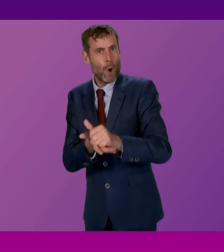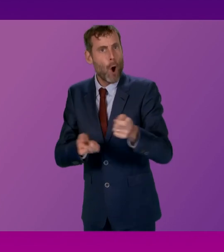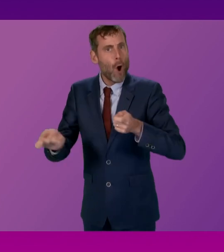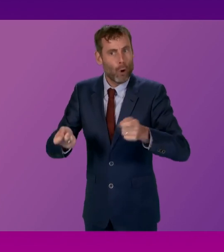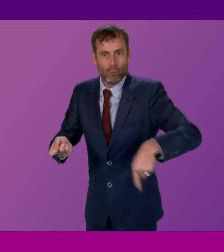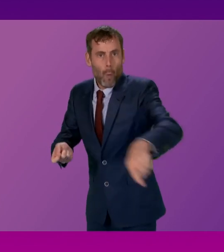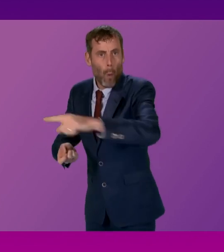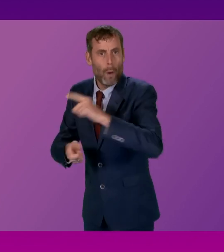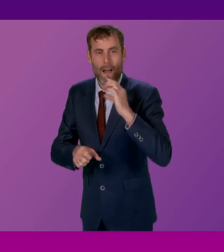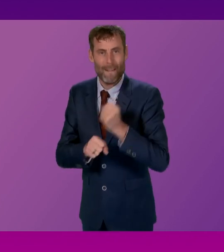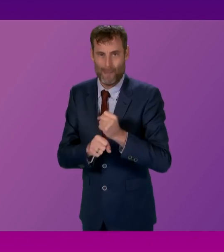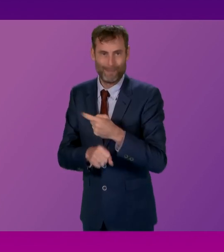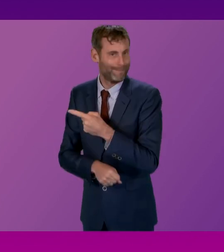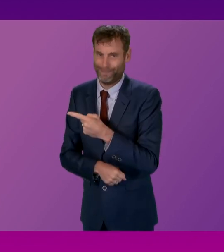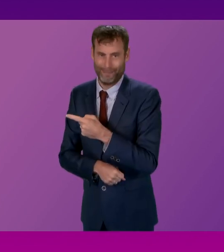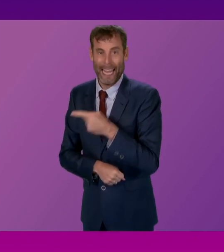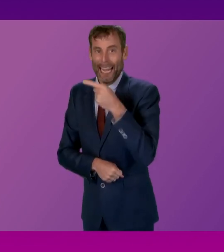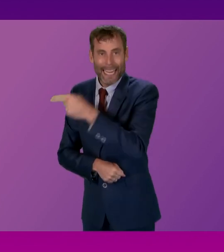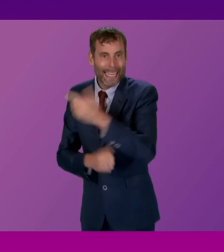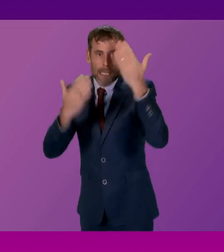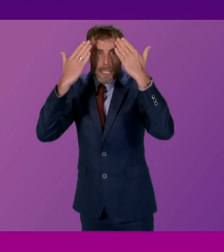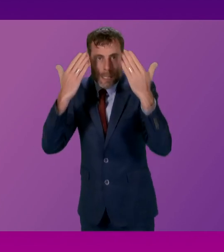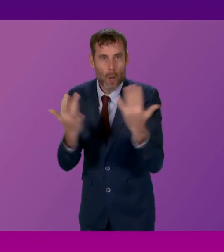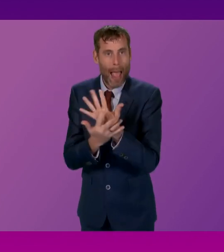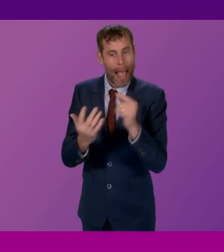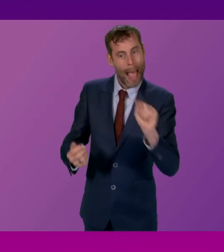He does not know how many ministers or officials have complied with the “do not destroy”